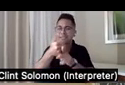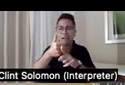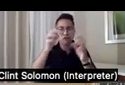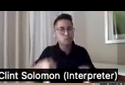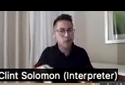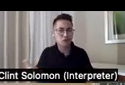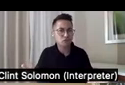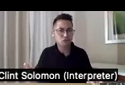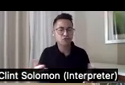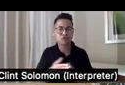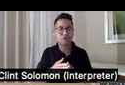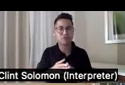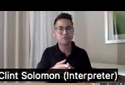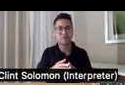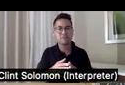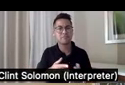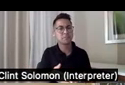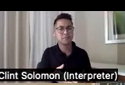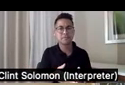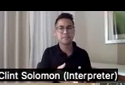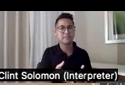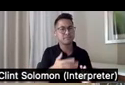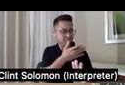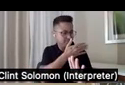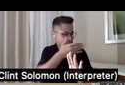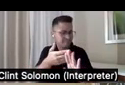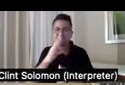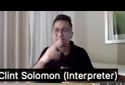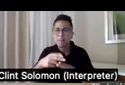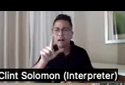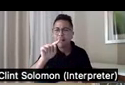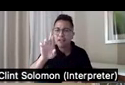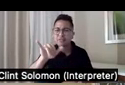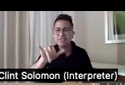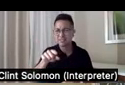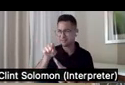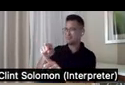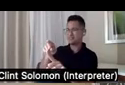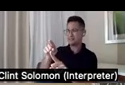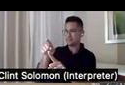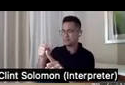up two-thirds of the way or so through a talk on literacy so what the heck am i thinking about so